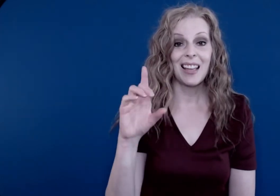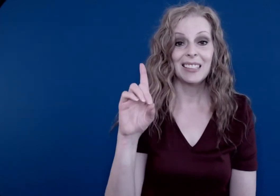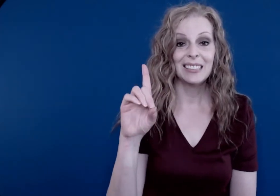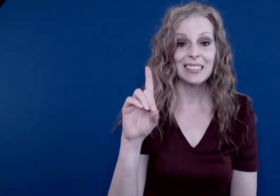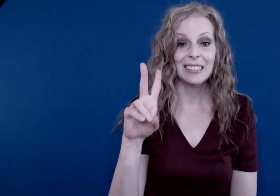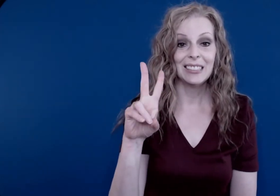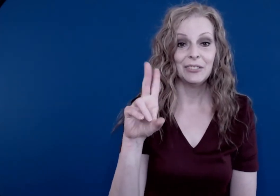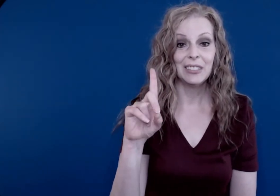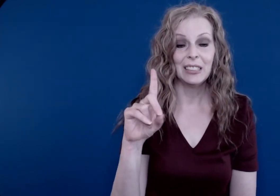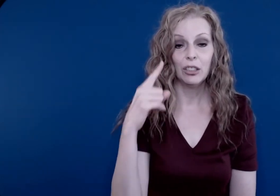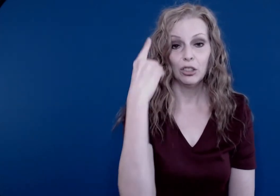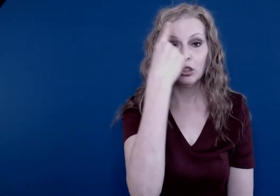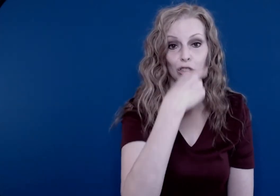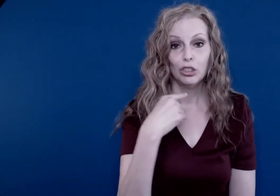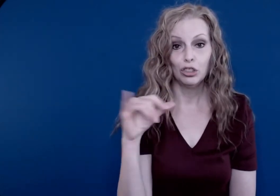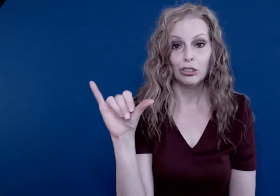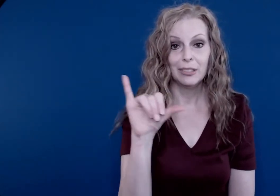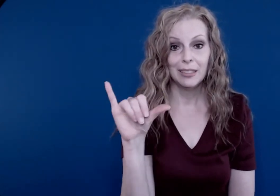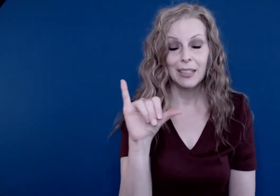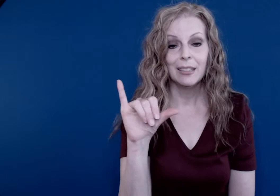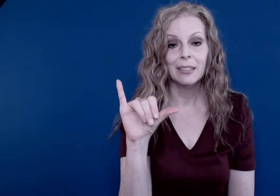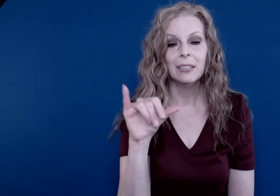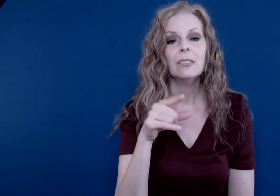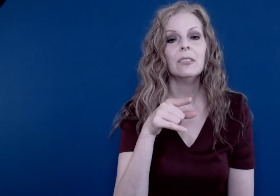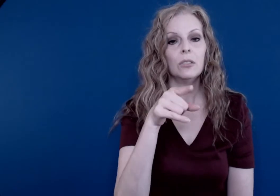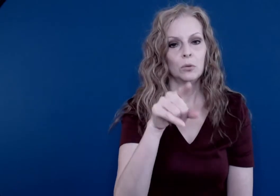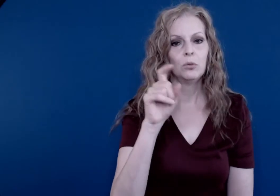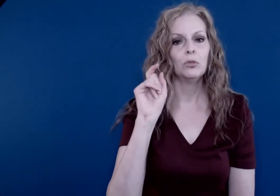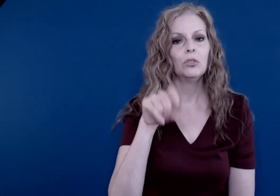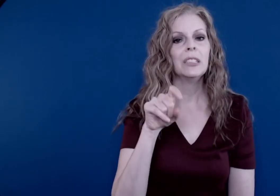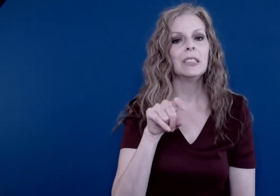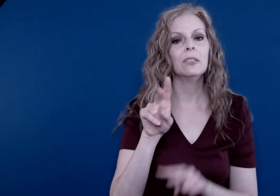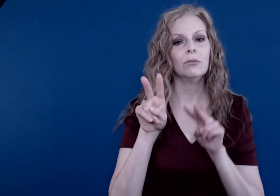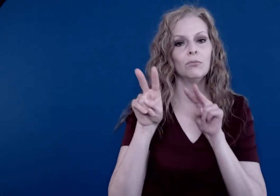When you see that DVD icon, you’ll need to look on the Internet to watch the videos